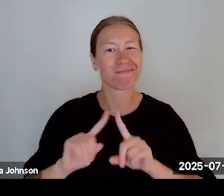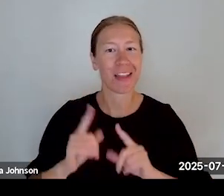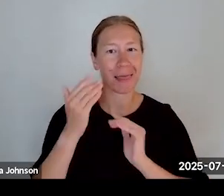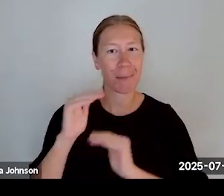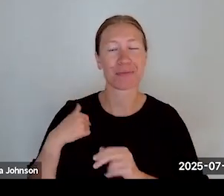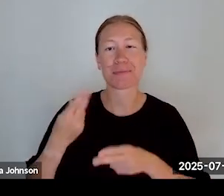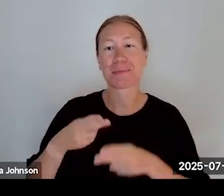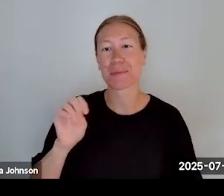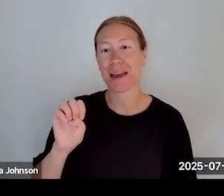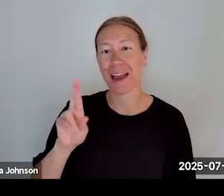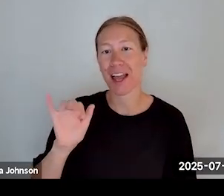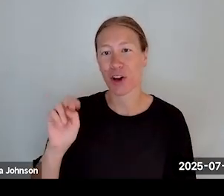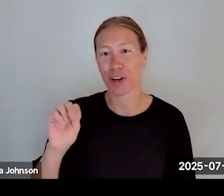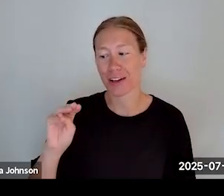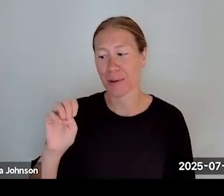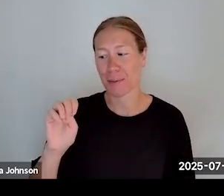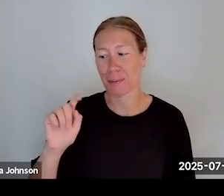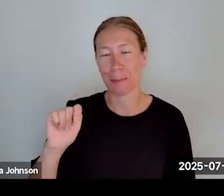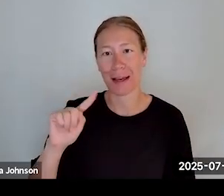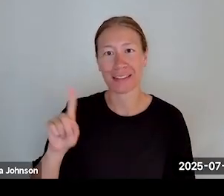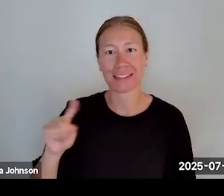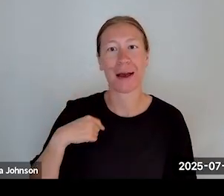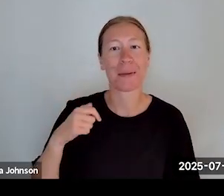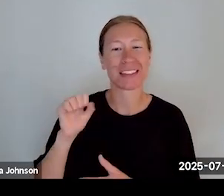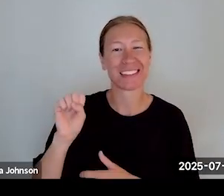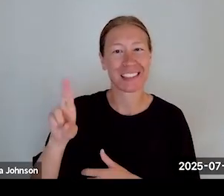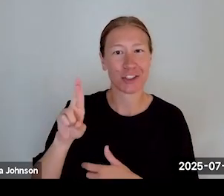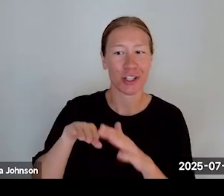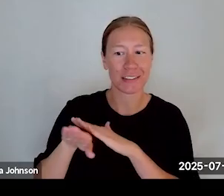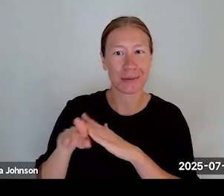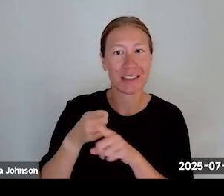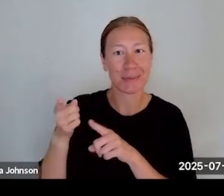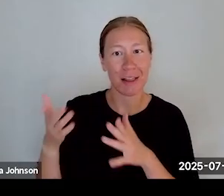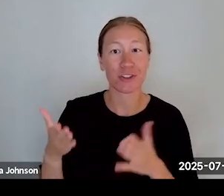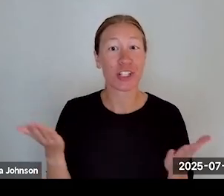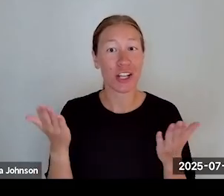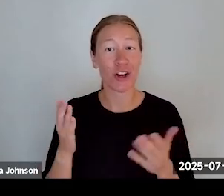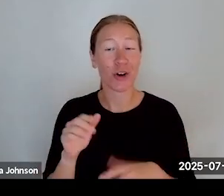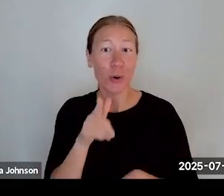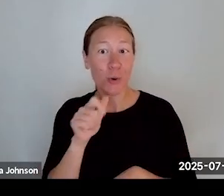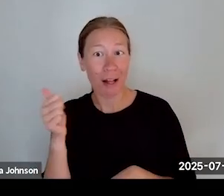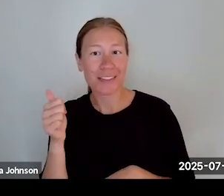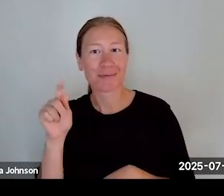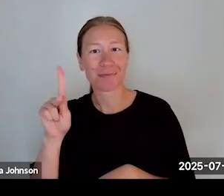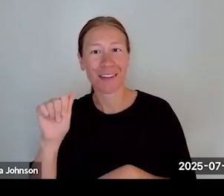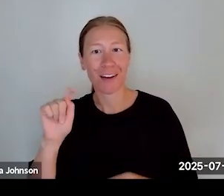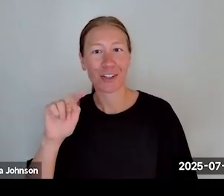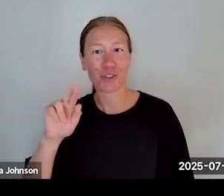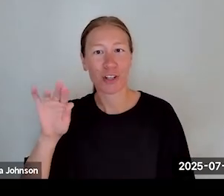I'm a Senior Accessibility Specialist with the Disability Equity Office, joined today by Katrina Johnson providing ASL interpretation.